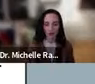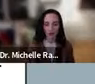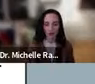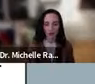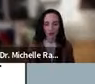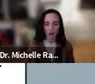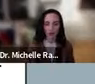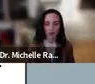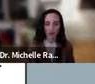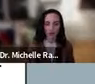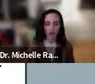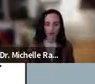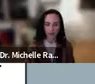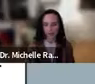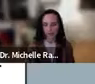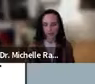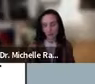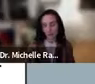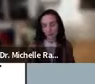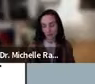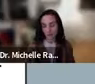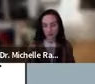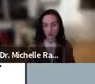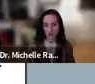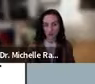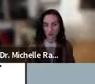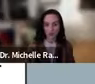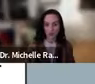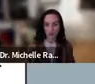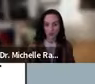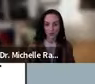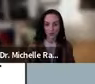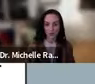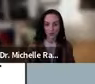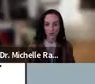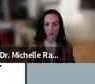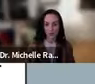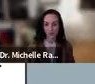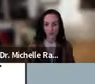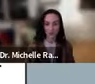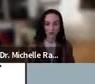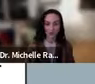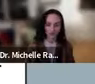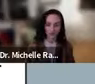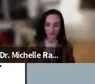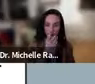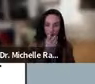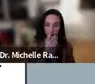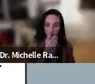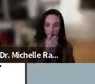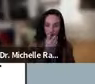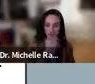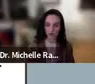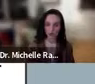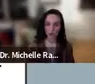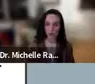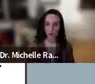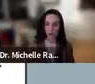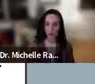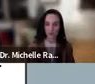e. And, you know, the current prices that we are living in. I work as somebody who I work as somebody who works in the icU I first